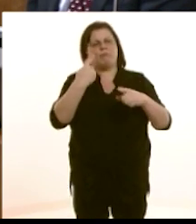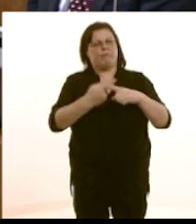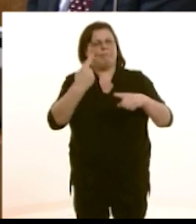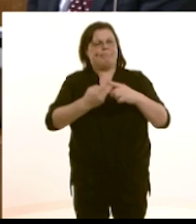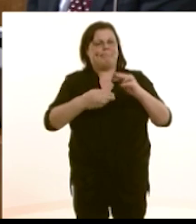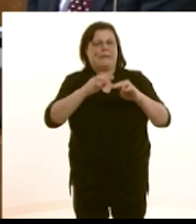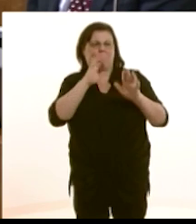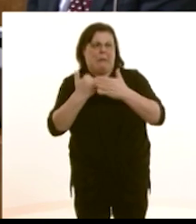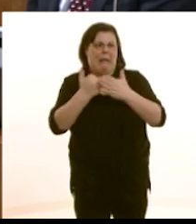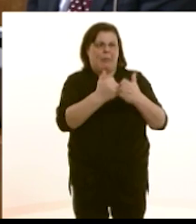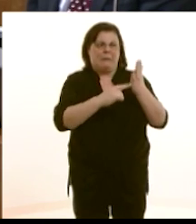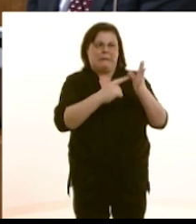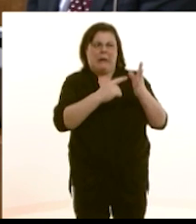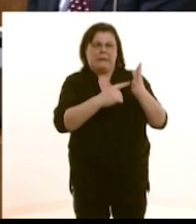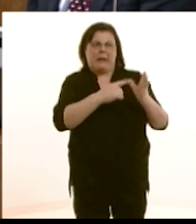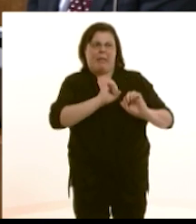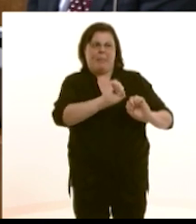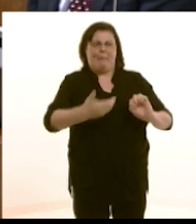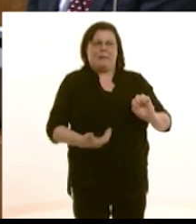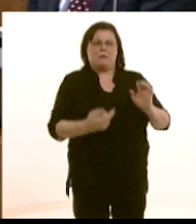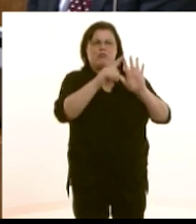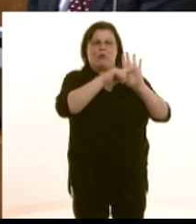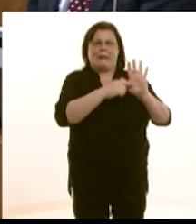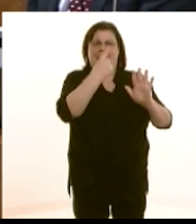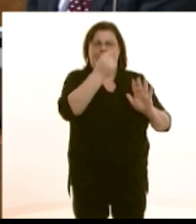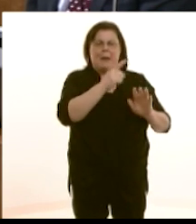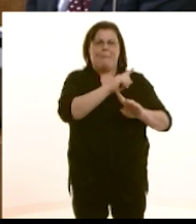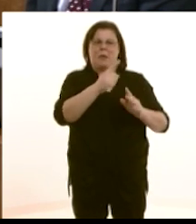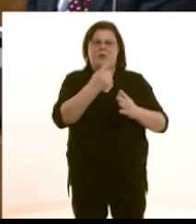do to help Tata with business rates. But business rates on their own are never going to be enough